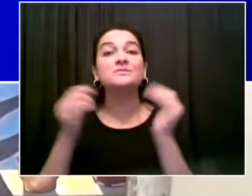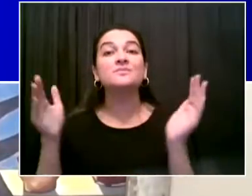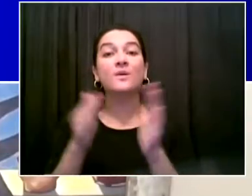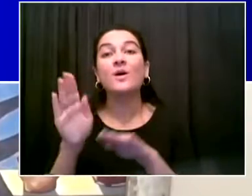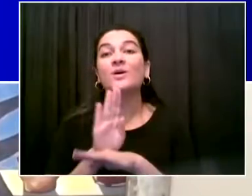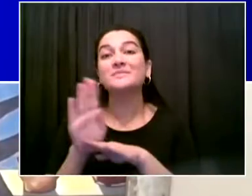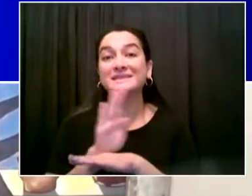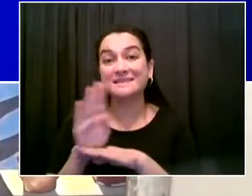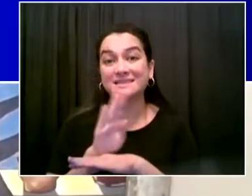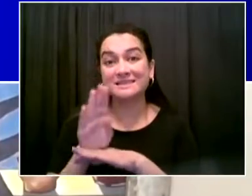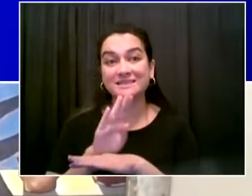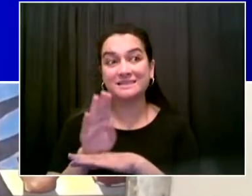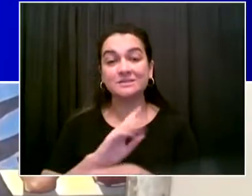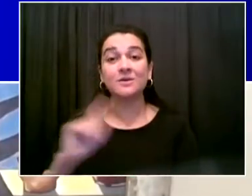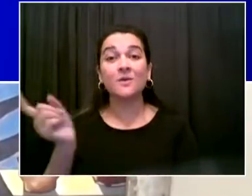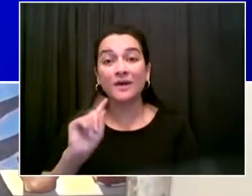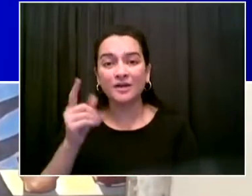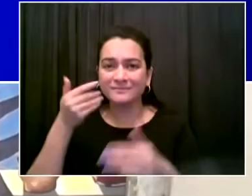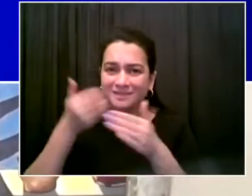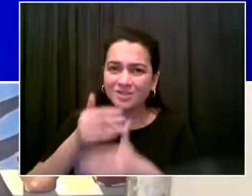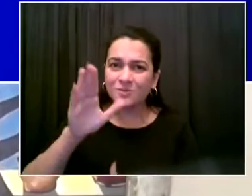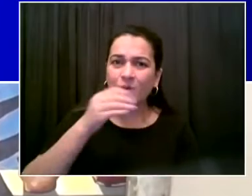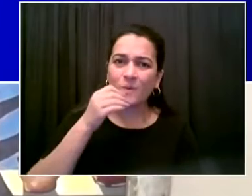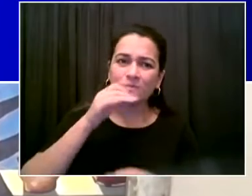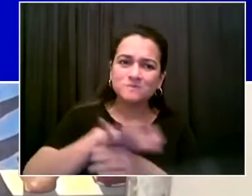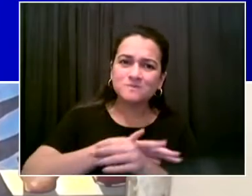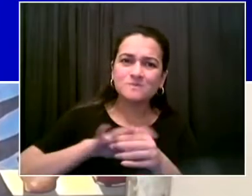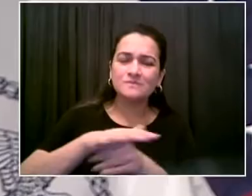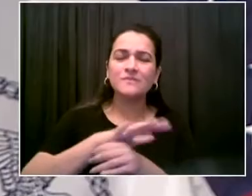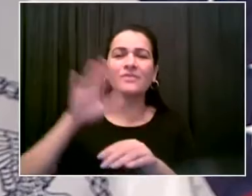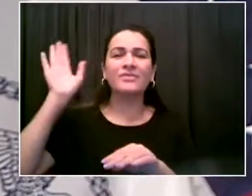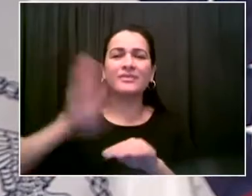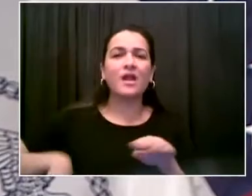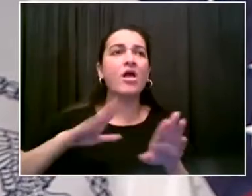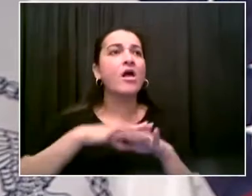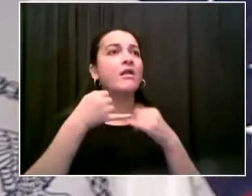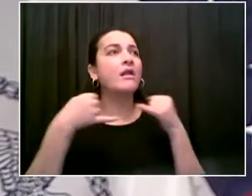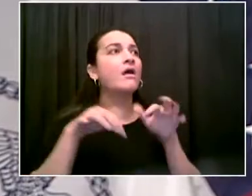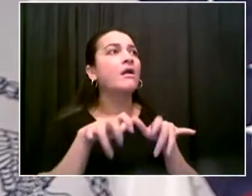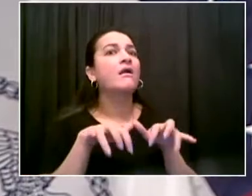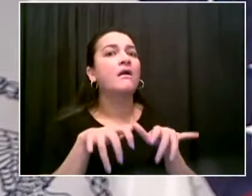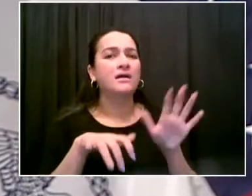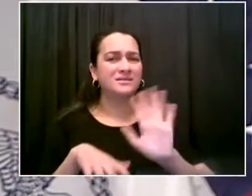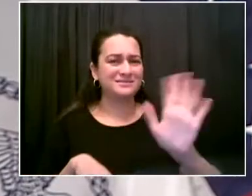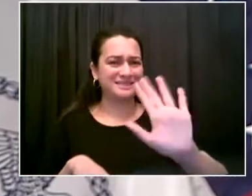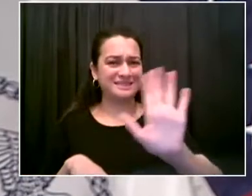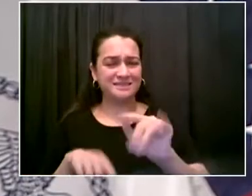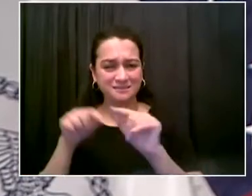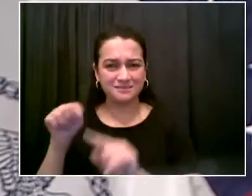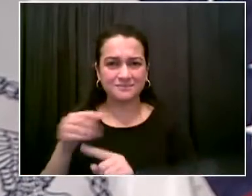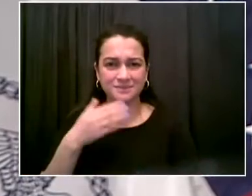JUST LEAN INTO LOCAL WHERE IT'S GOING TO MA KE THE BIGGEST IMPACT AND HELP